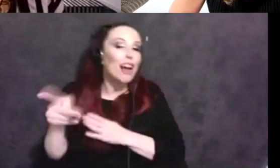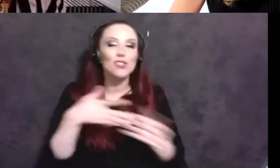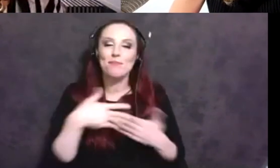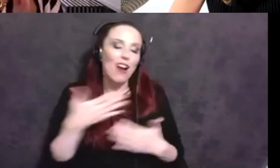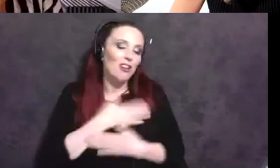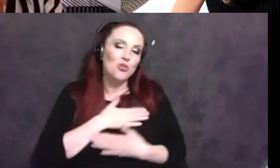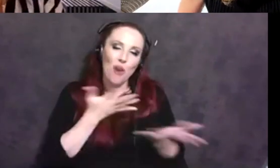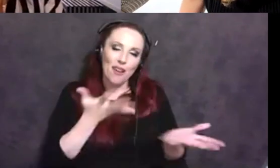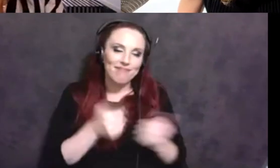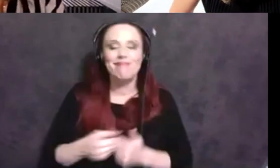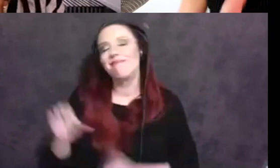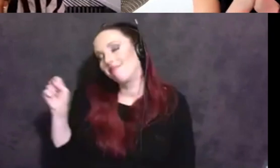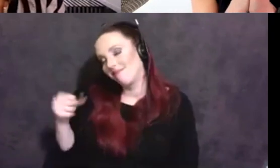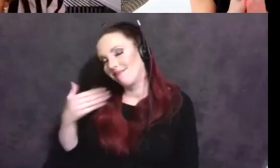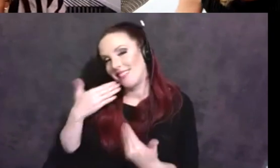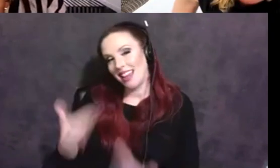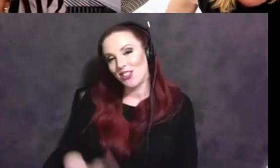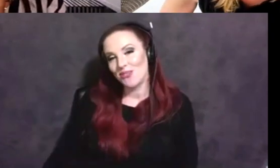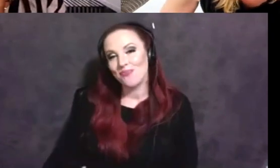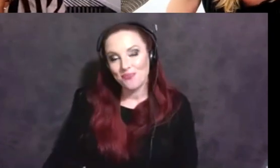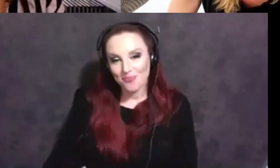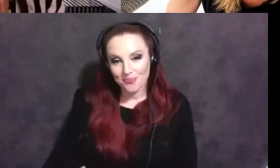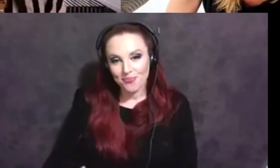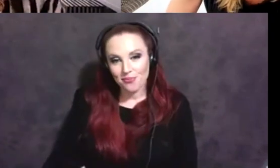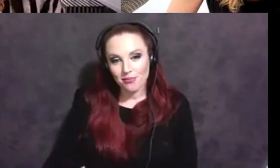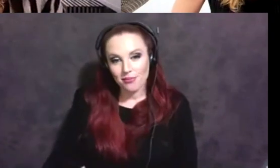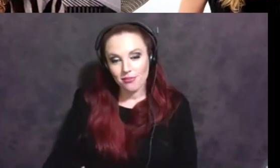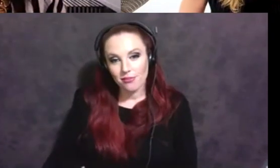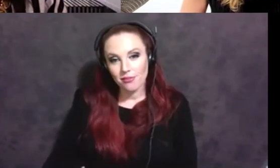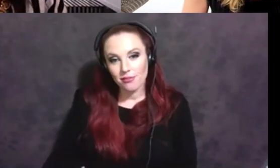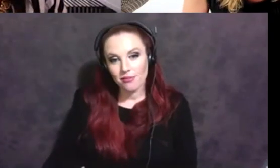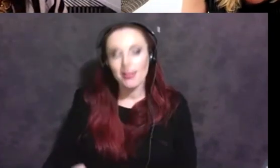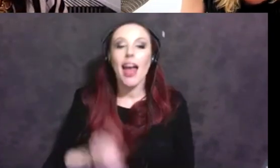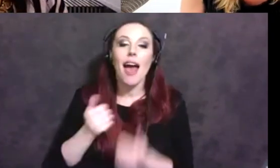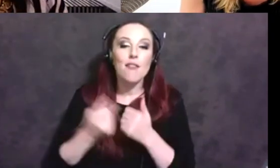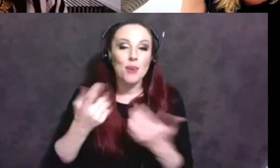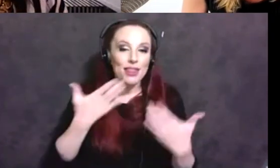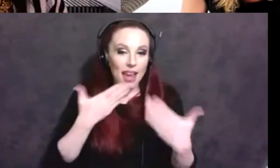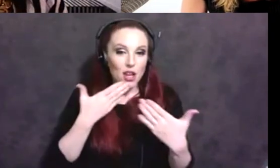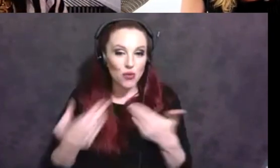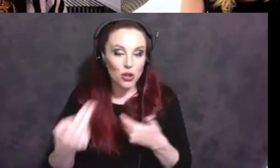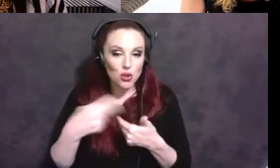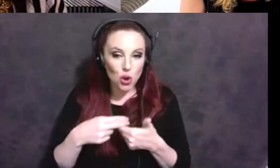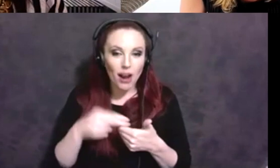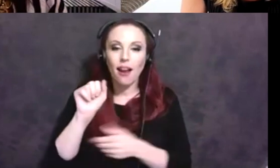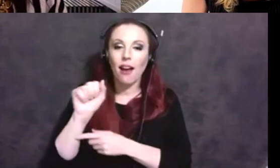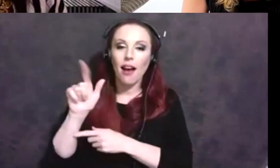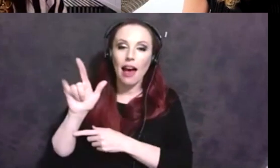Thank you so much for having me. It is a pleasure to connect with you on a social level and